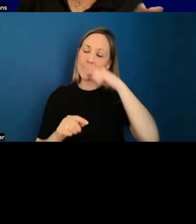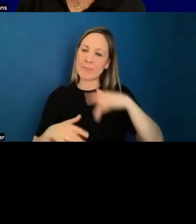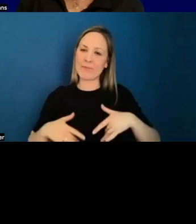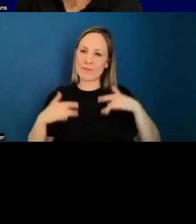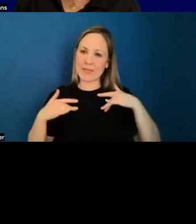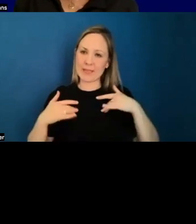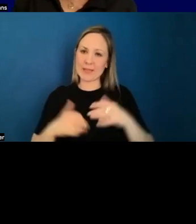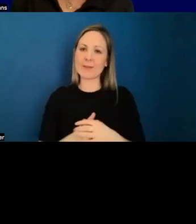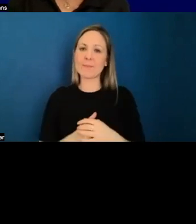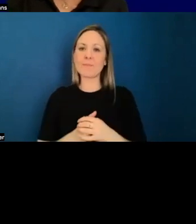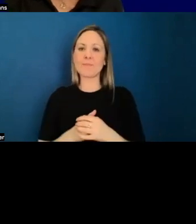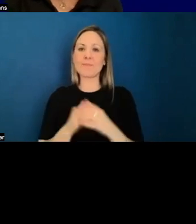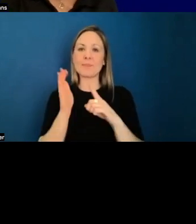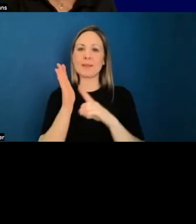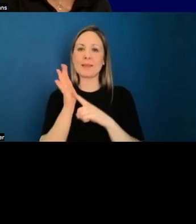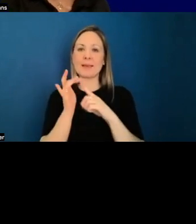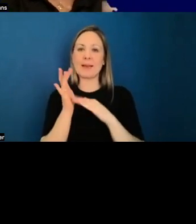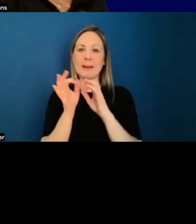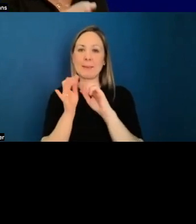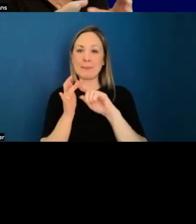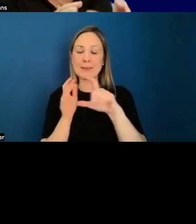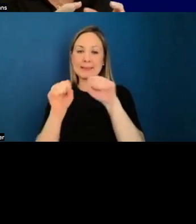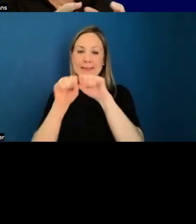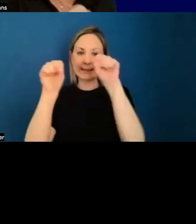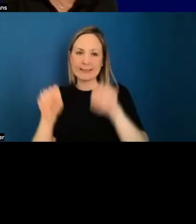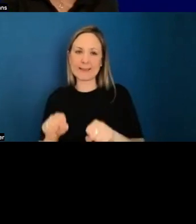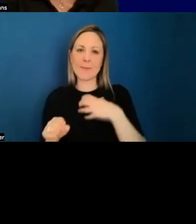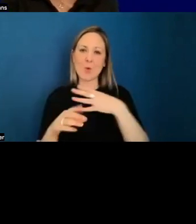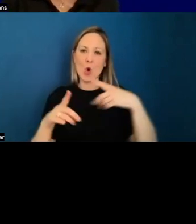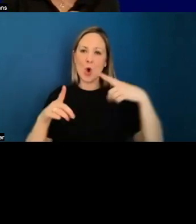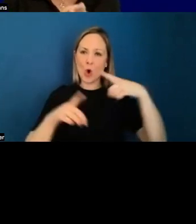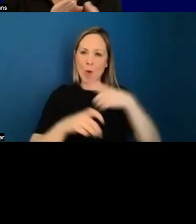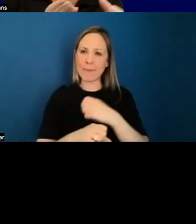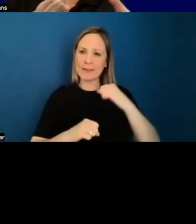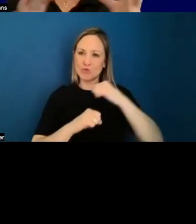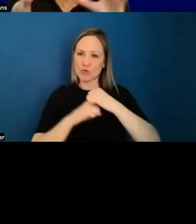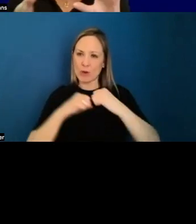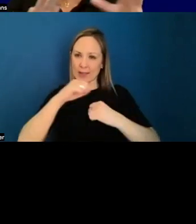The limbic system on the other hand is a complex set of structures that lie on both